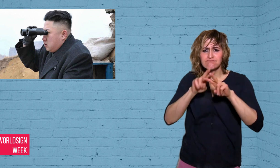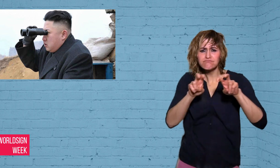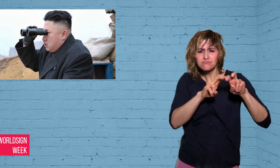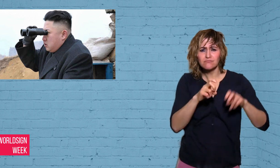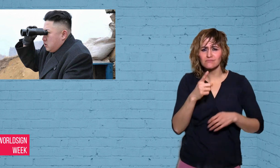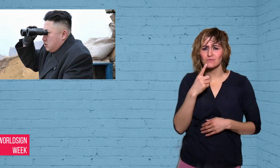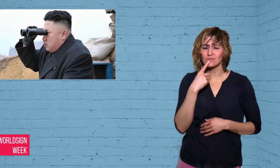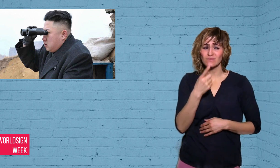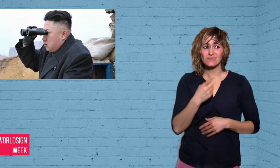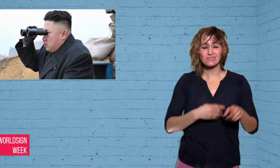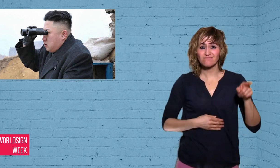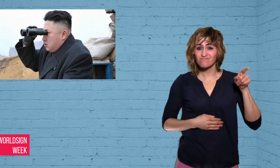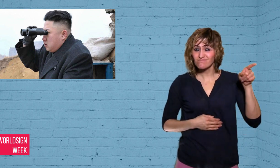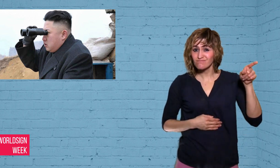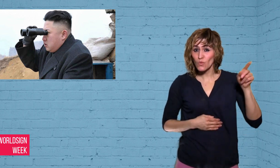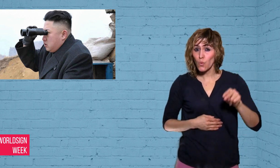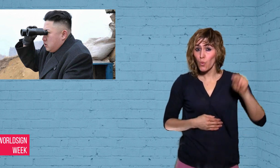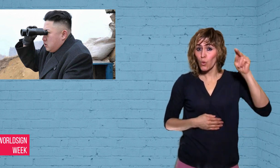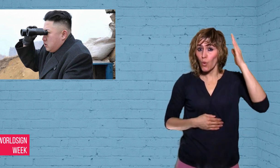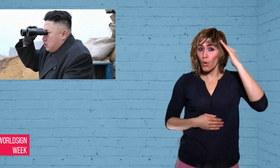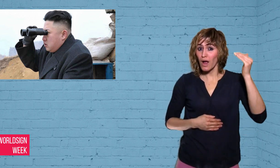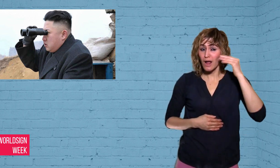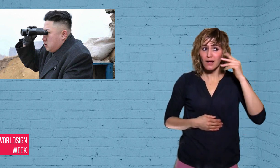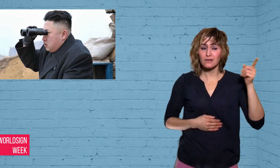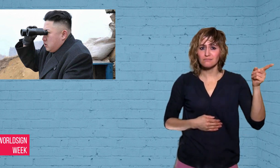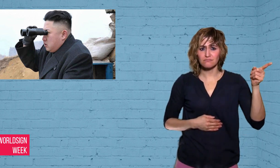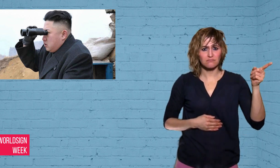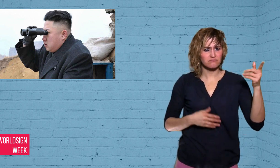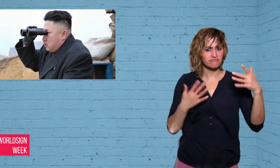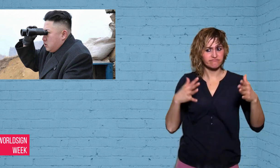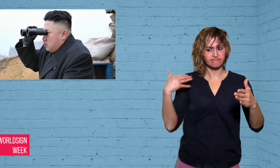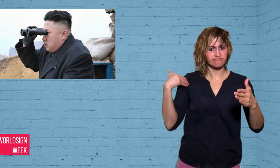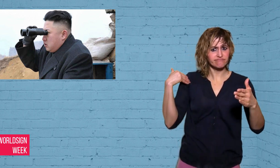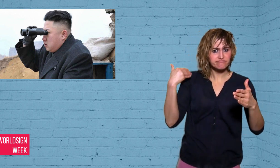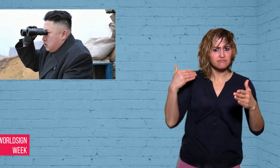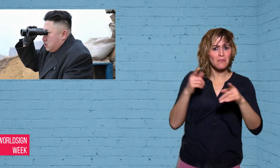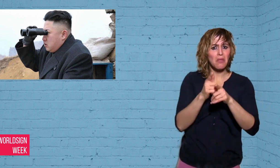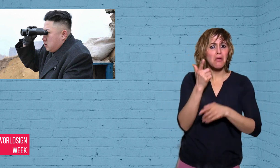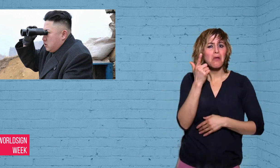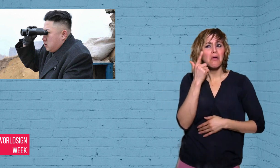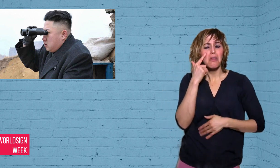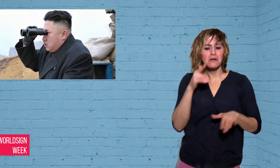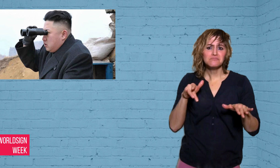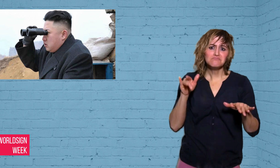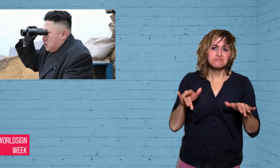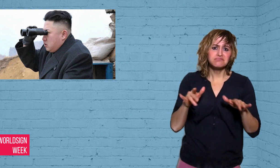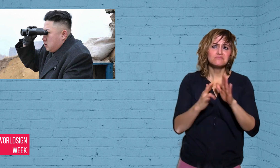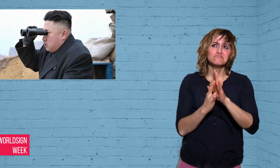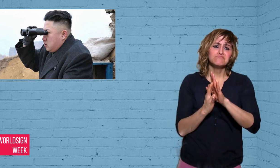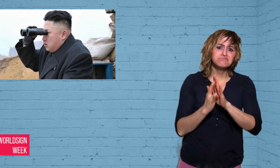engines and heat-shields so the missile